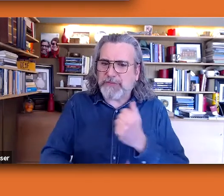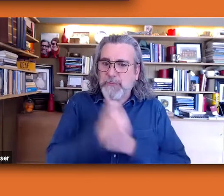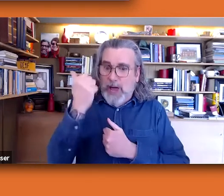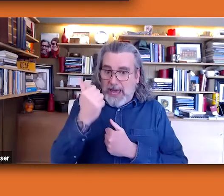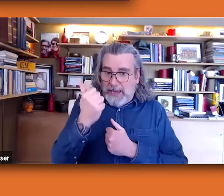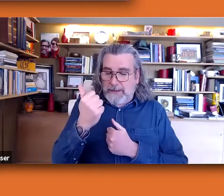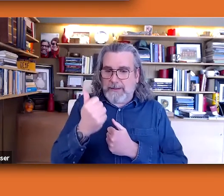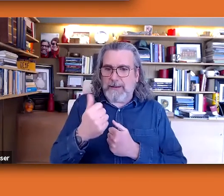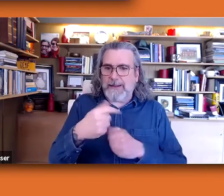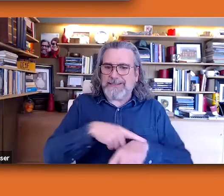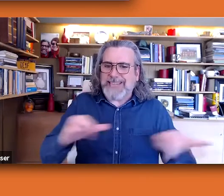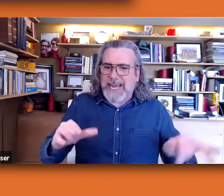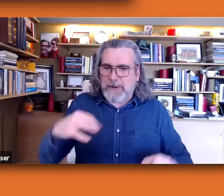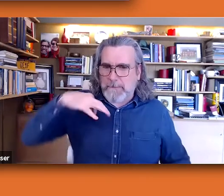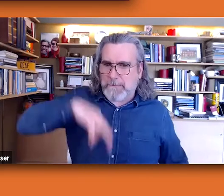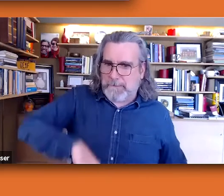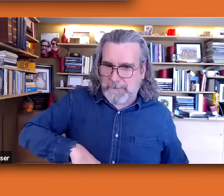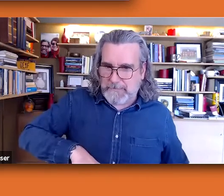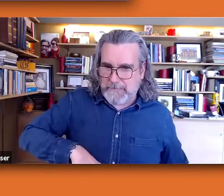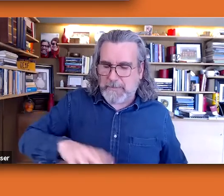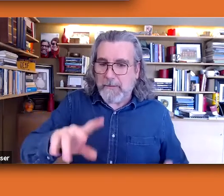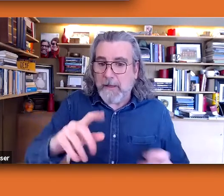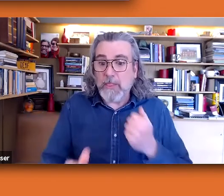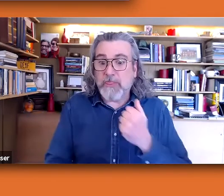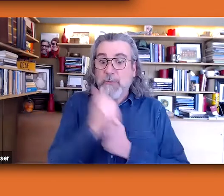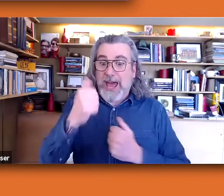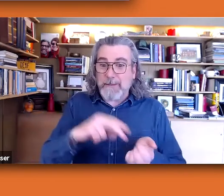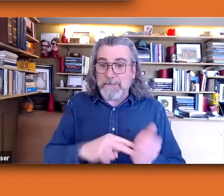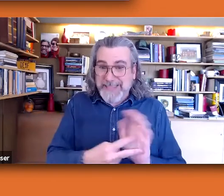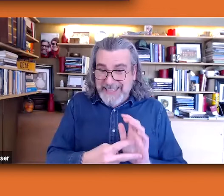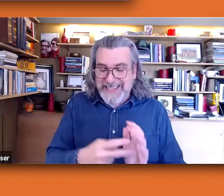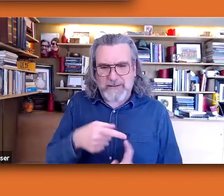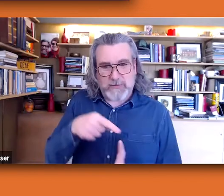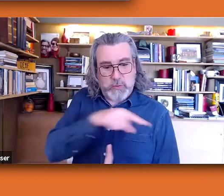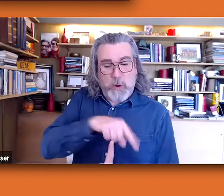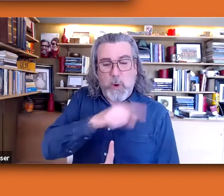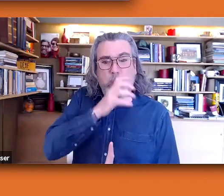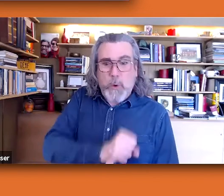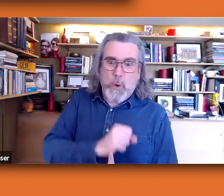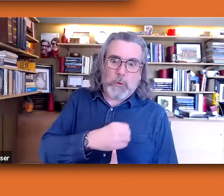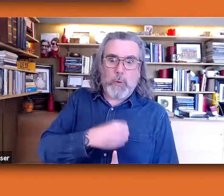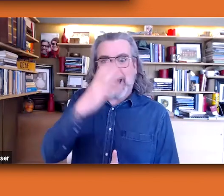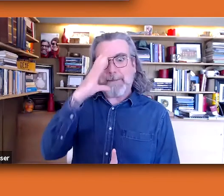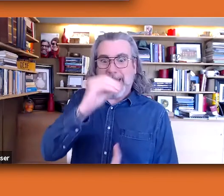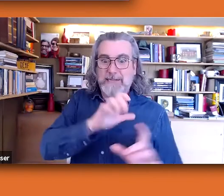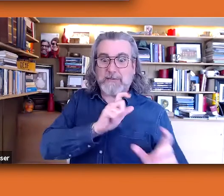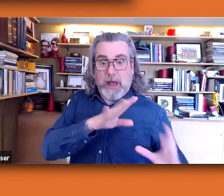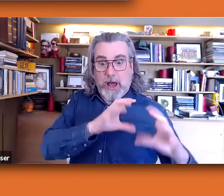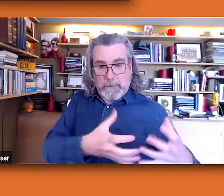And initially, I felt a little bit threatened by this because of, you know,